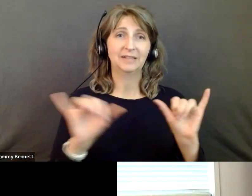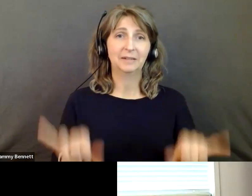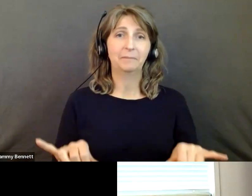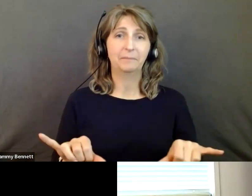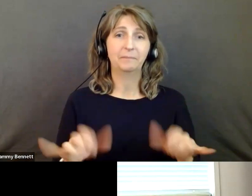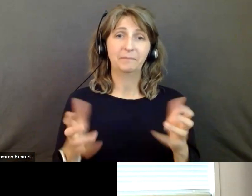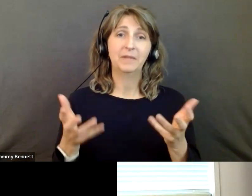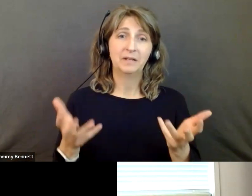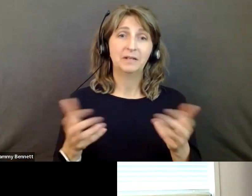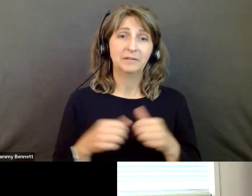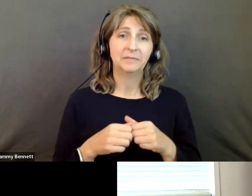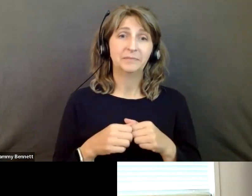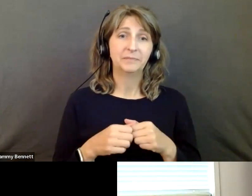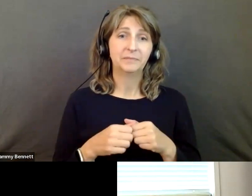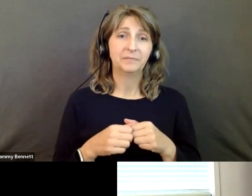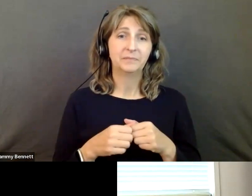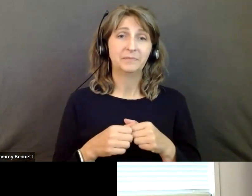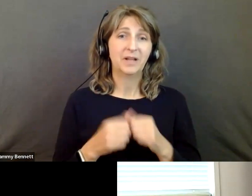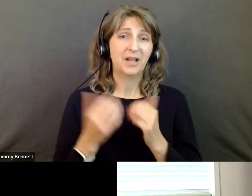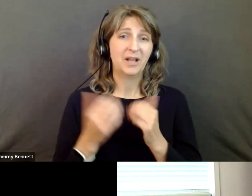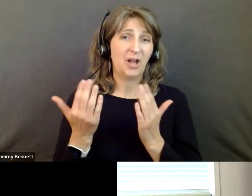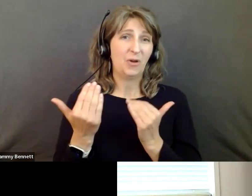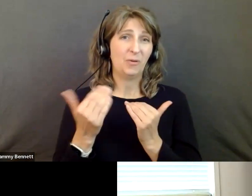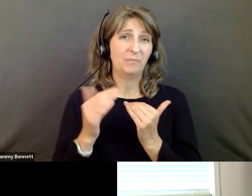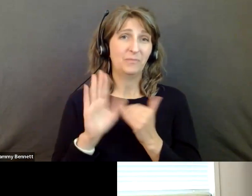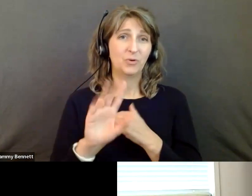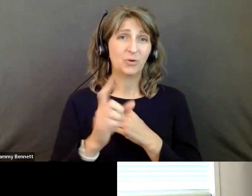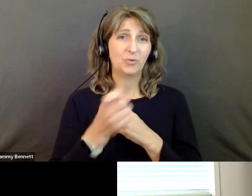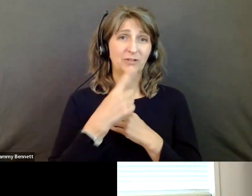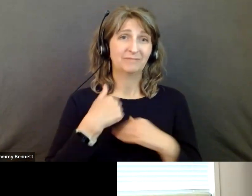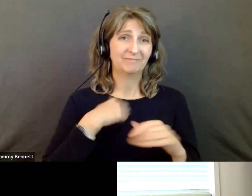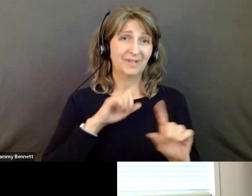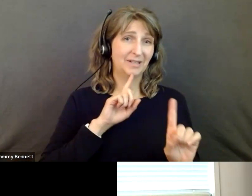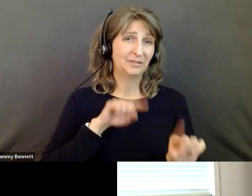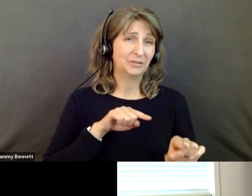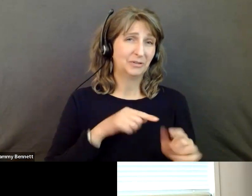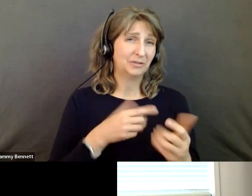And so. I hope that I kinda answered the legal requirement. Oh, I.